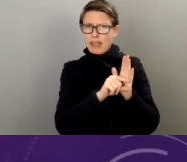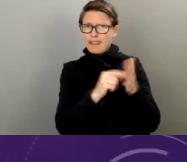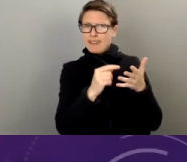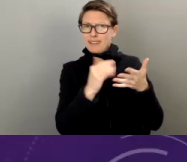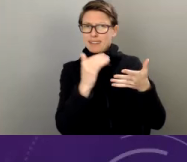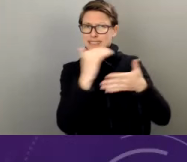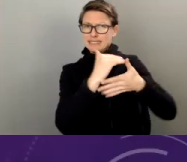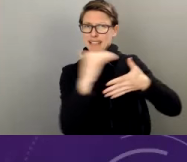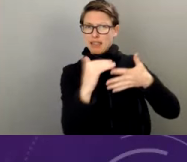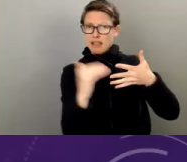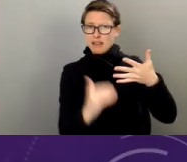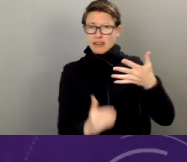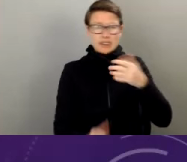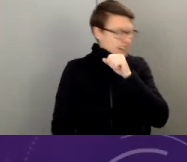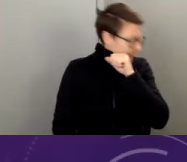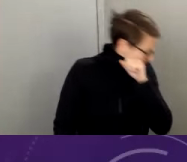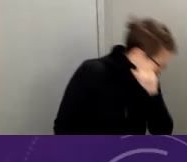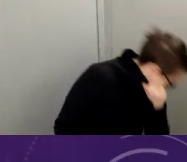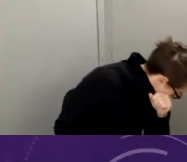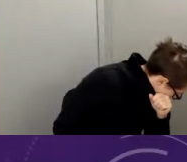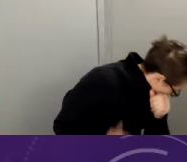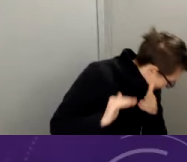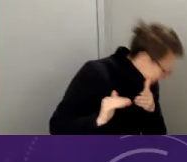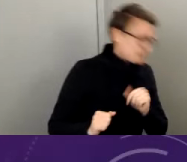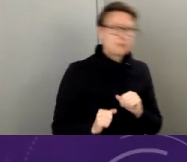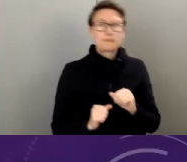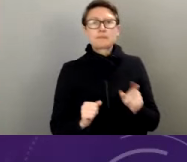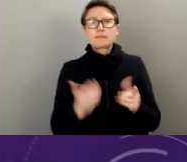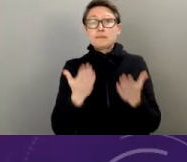say their 800 is a B, but a student has an A